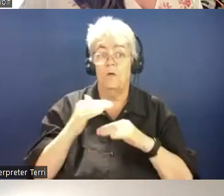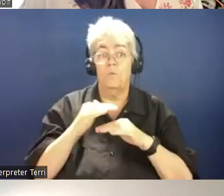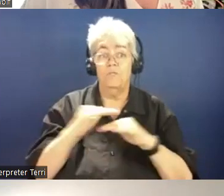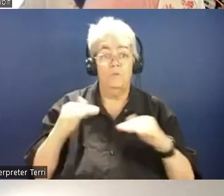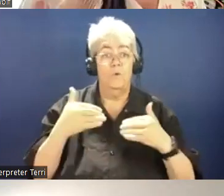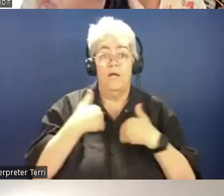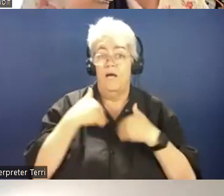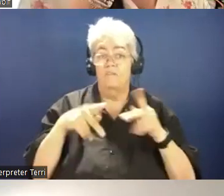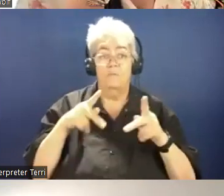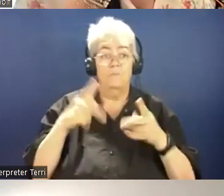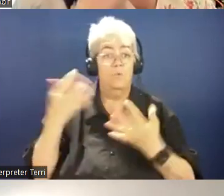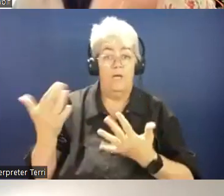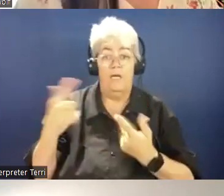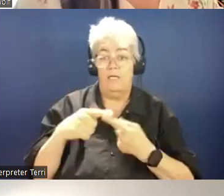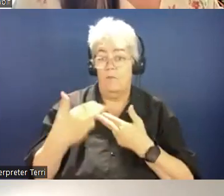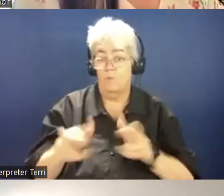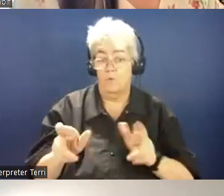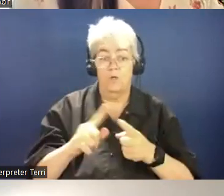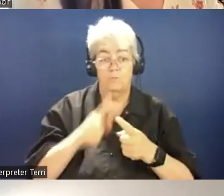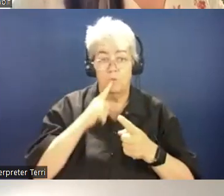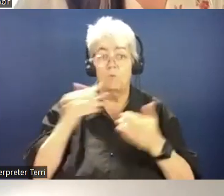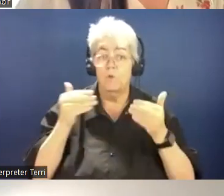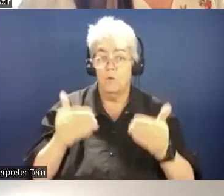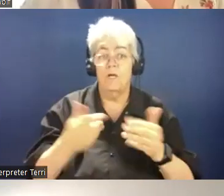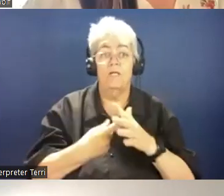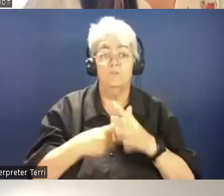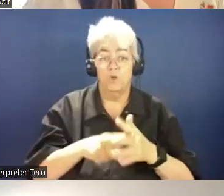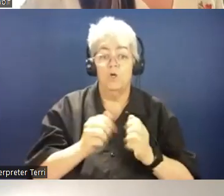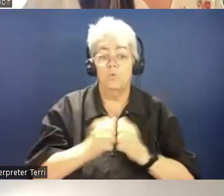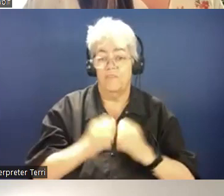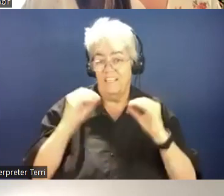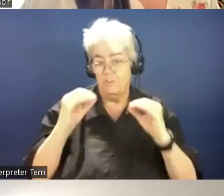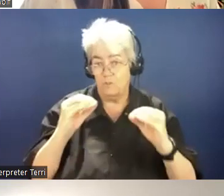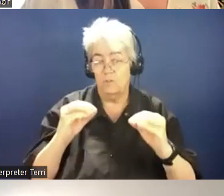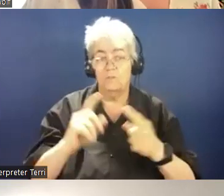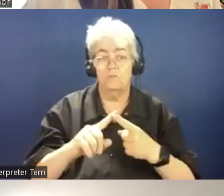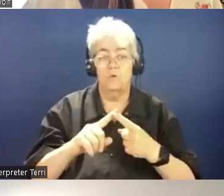so we'll go ahead and get started with our instructions. So, again, feel free to put